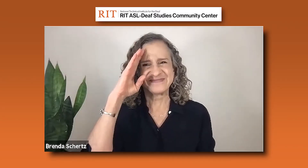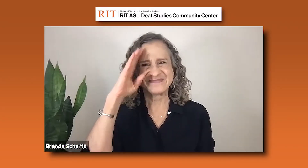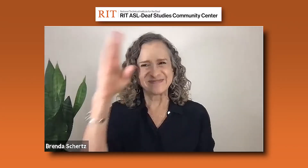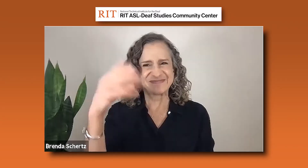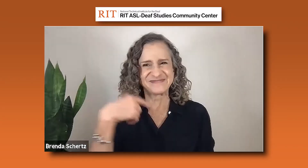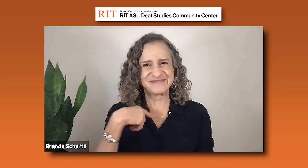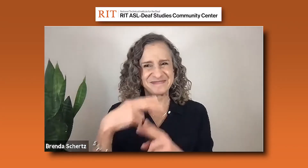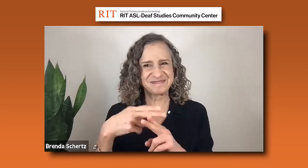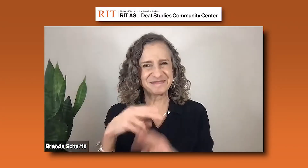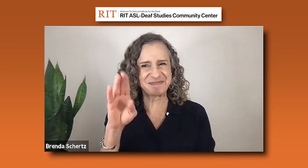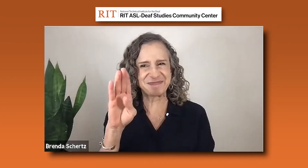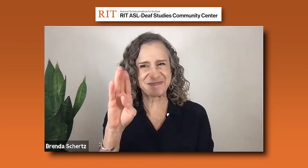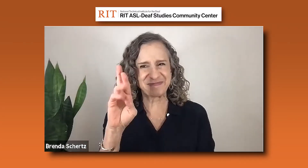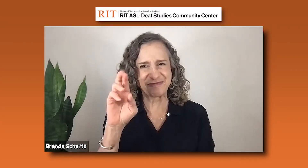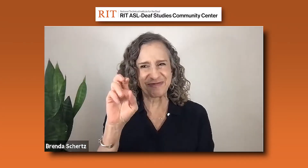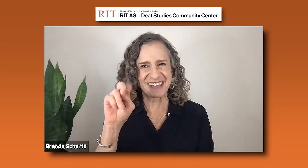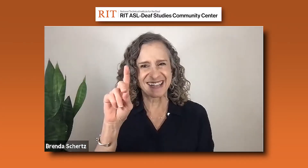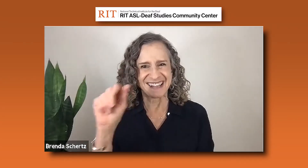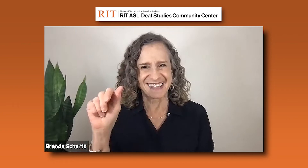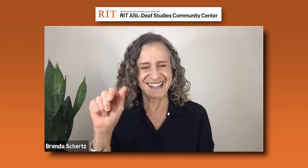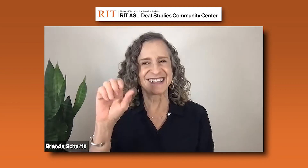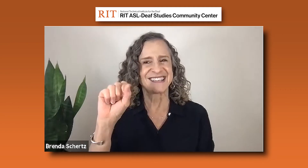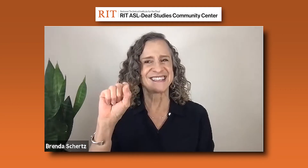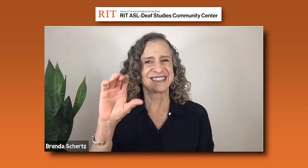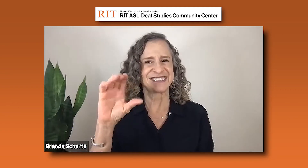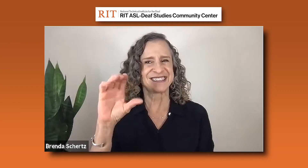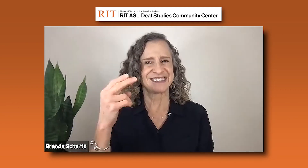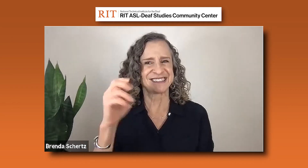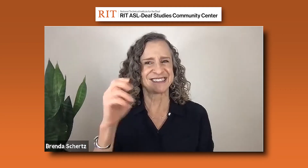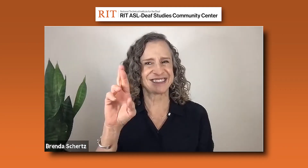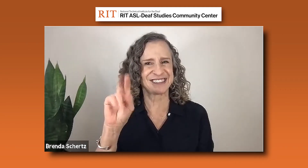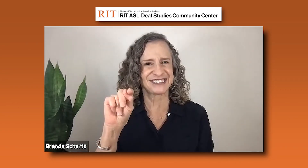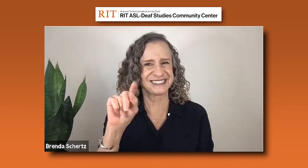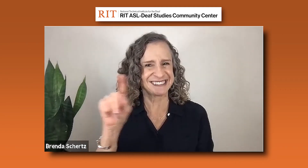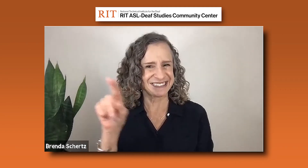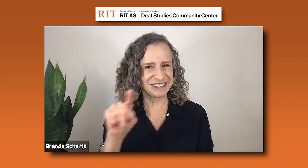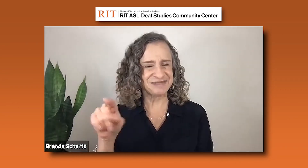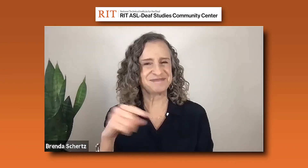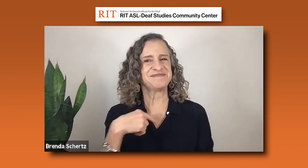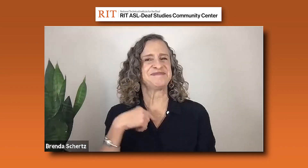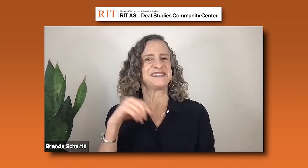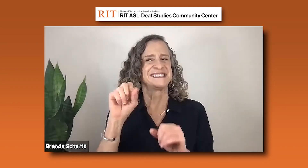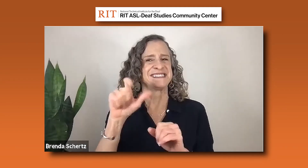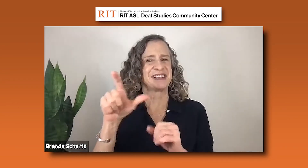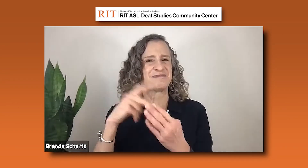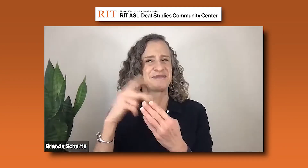Well, good afternoon, everyone. My name is Brenda Schertz,